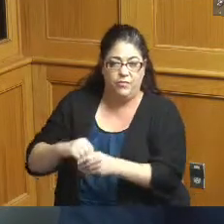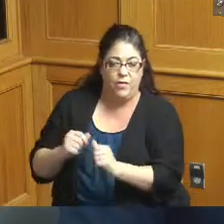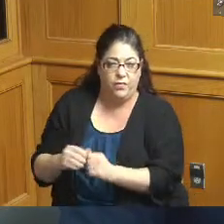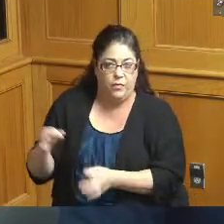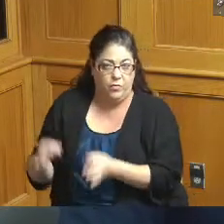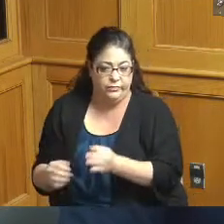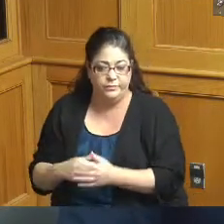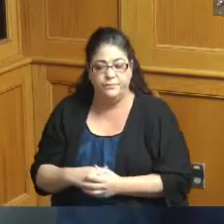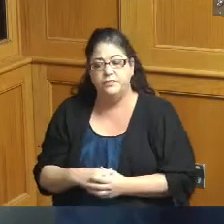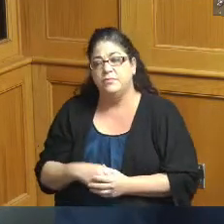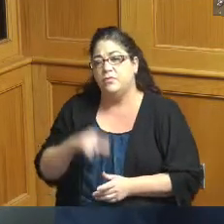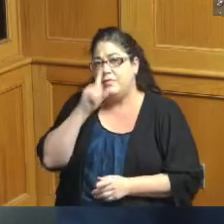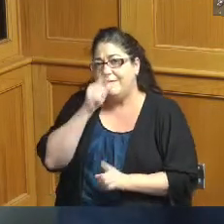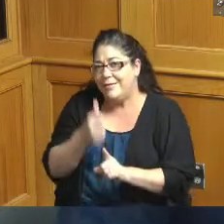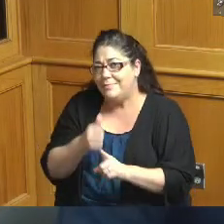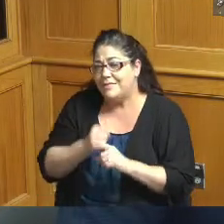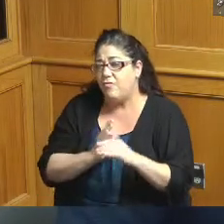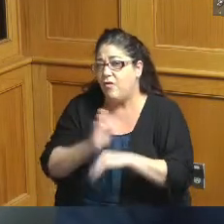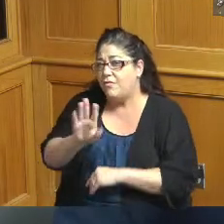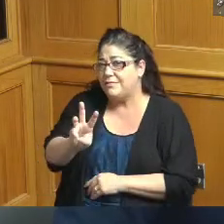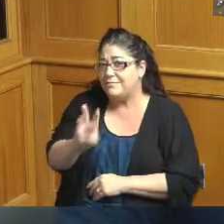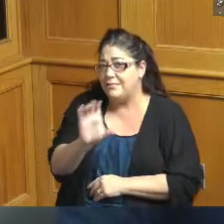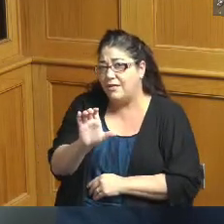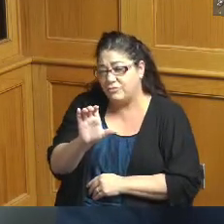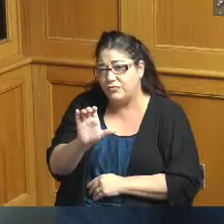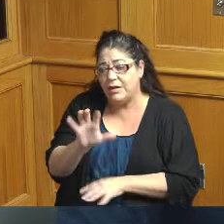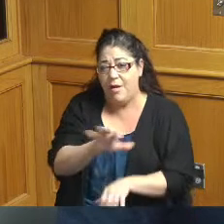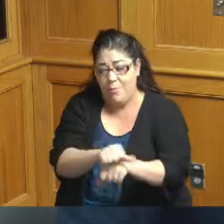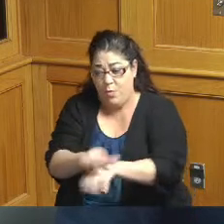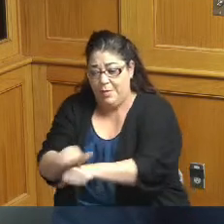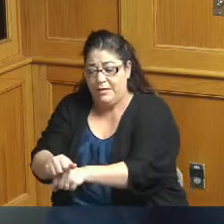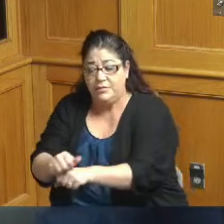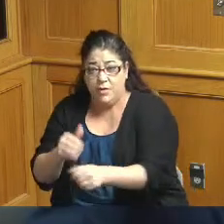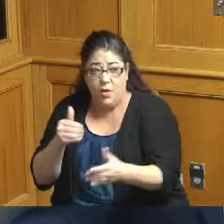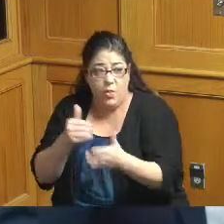we've already had more than 600 appointments assisting close to 400 different litigants